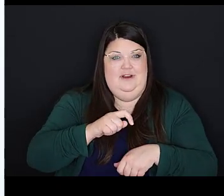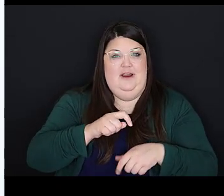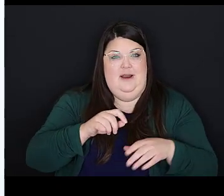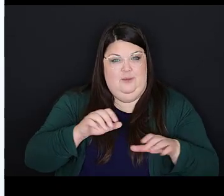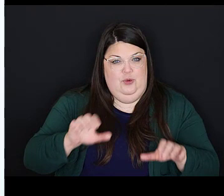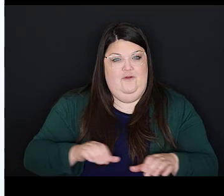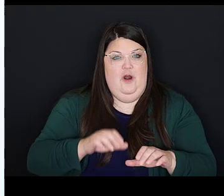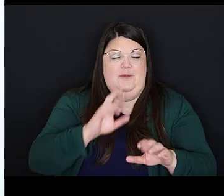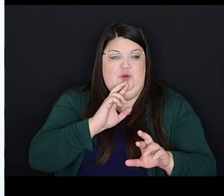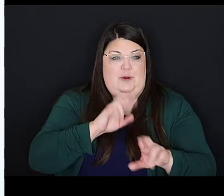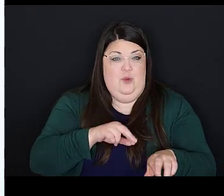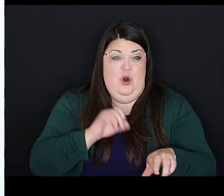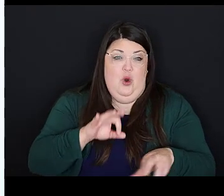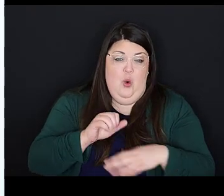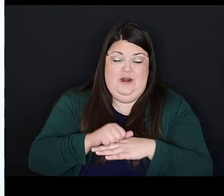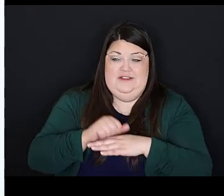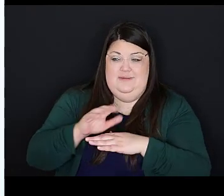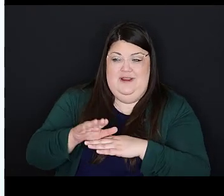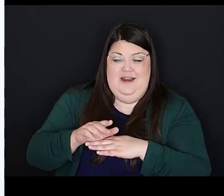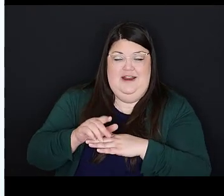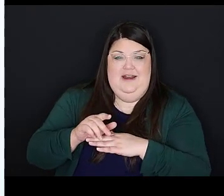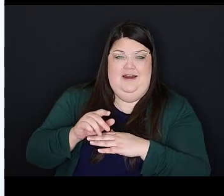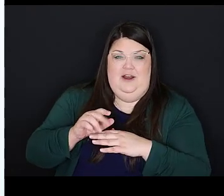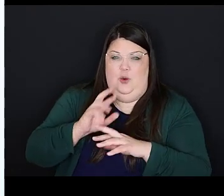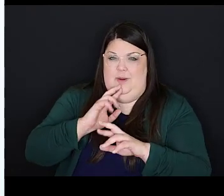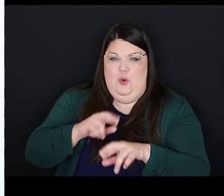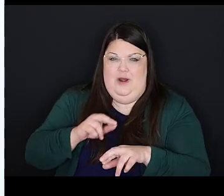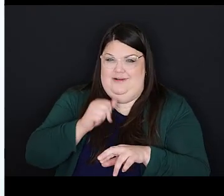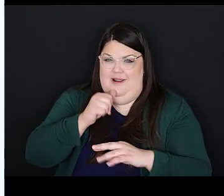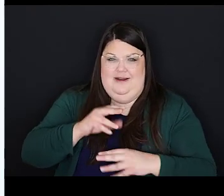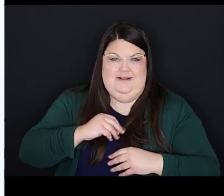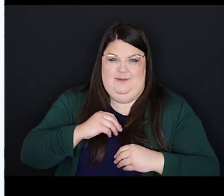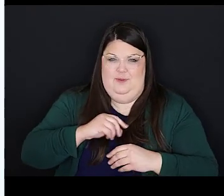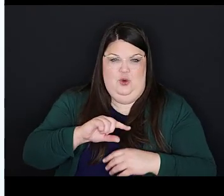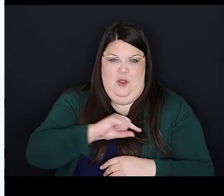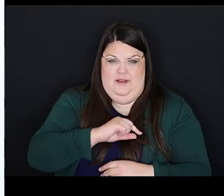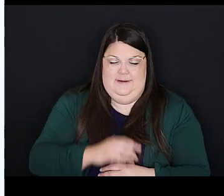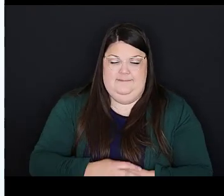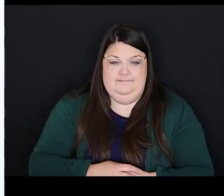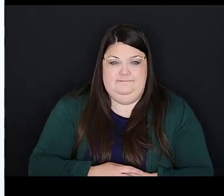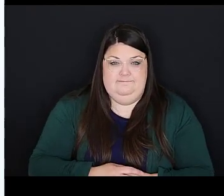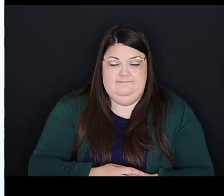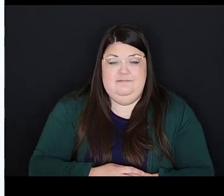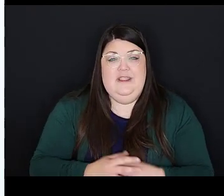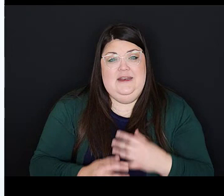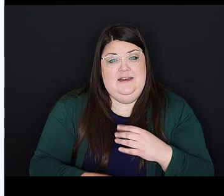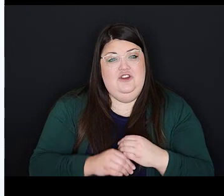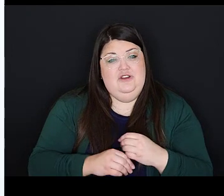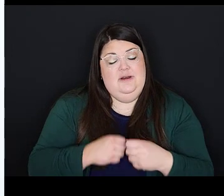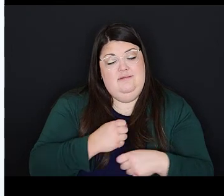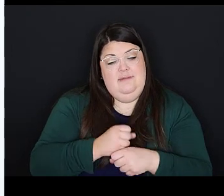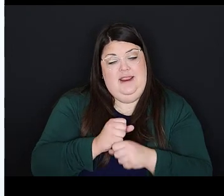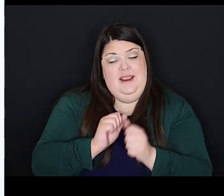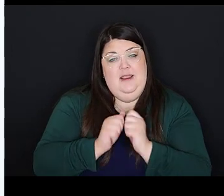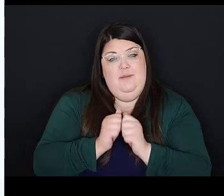submitted a report of unacceptable quality. In addition, in making a competitive grant award,